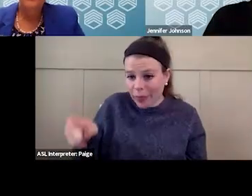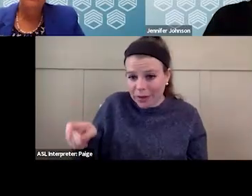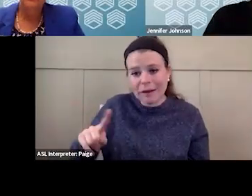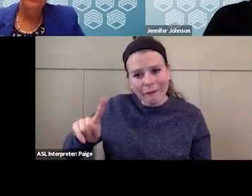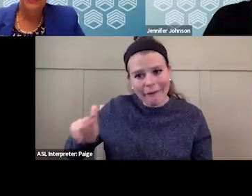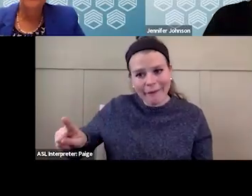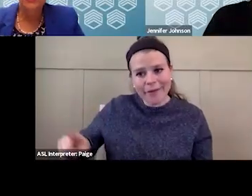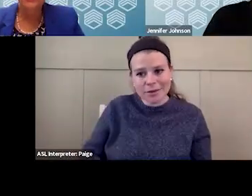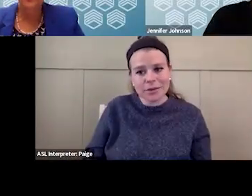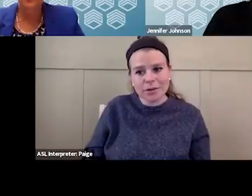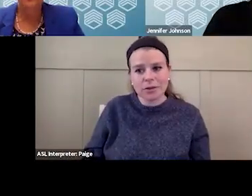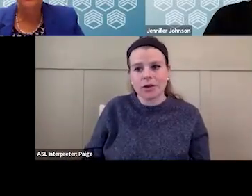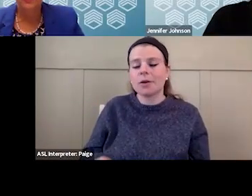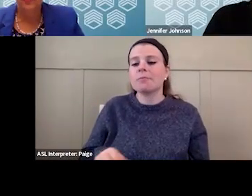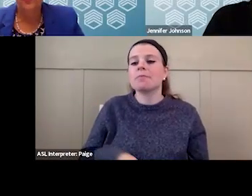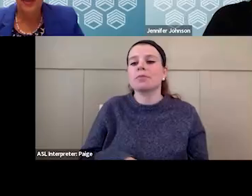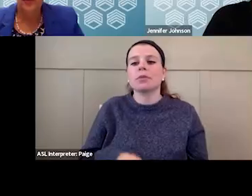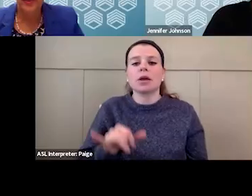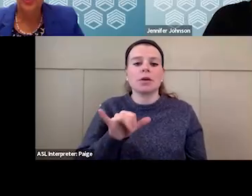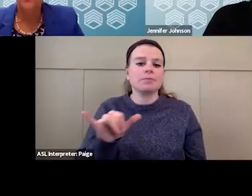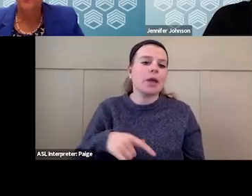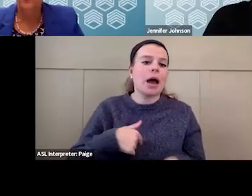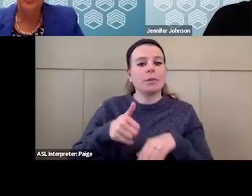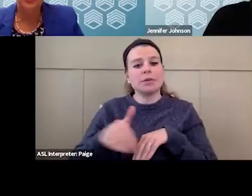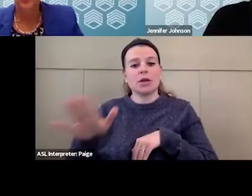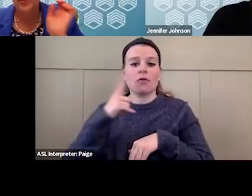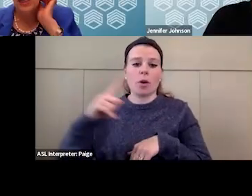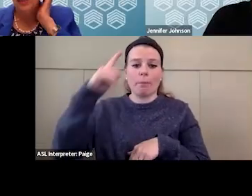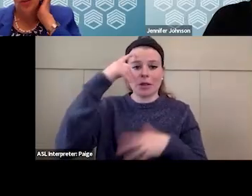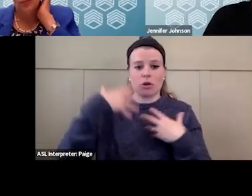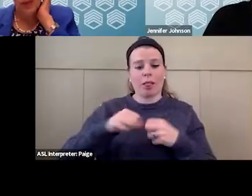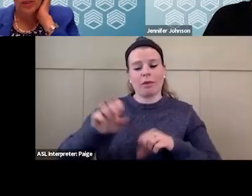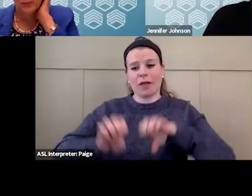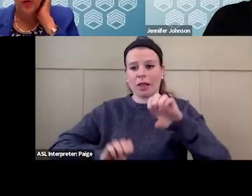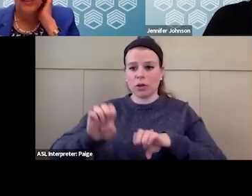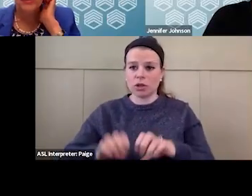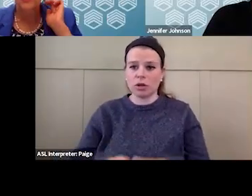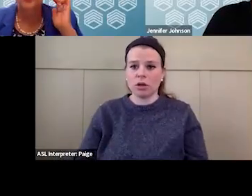Um, similarly, "I'm sending you for a mental health evaluation," then they would assume you're saying, "Oh, I must be crazy.